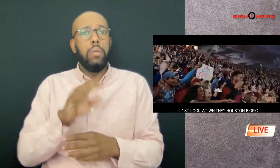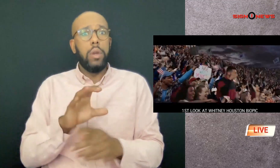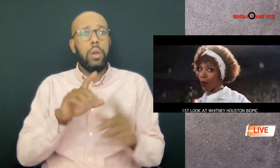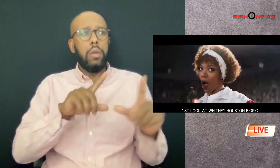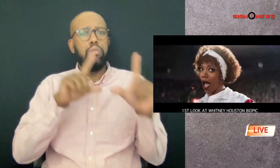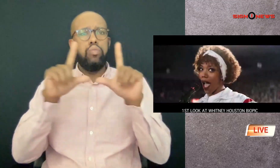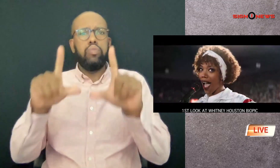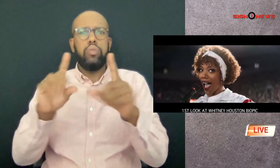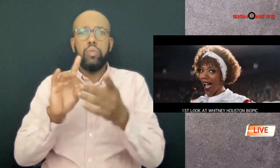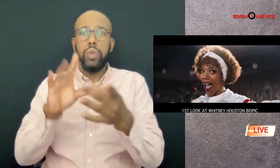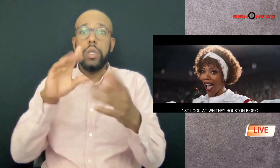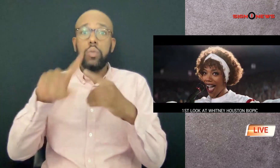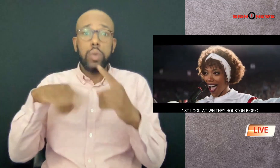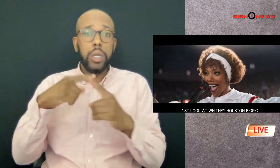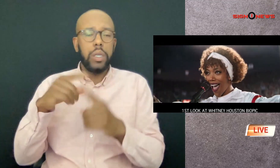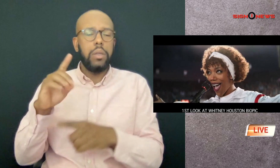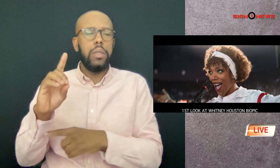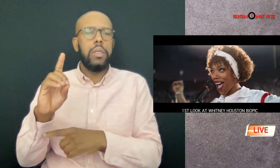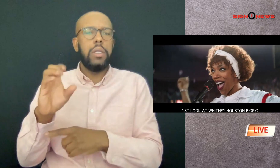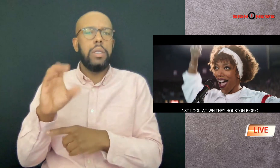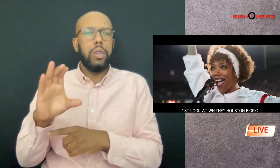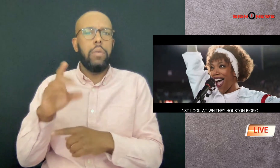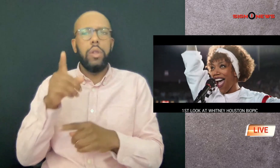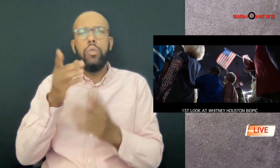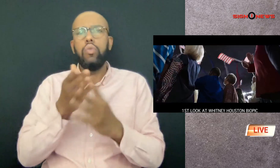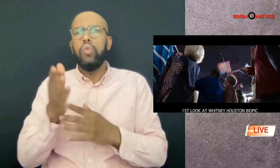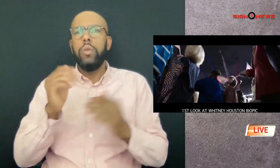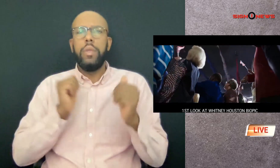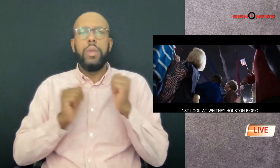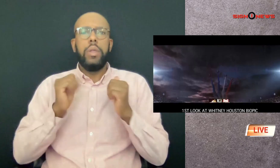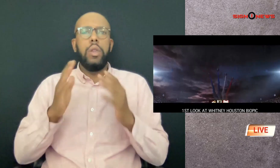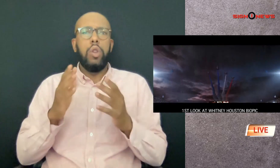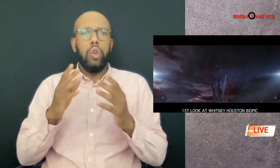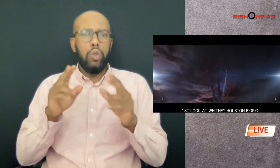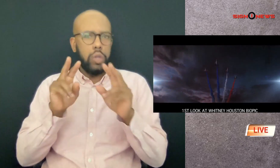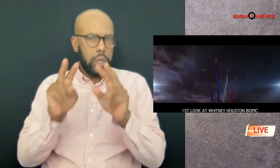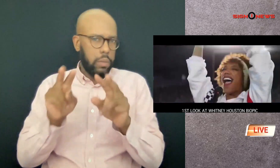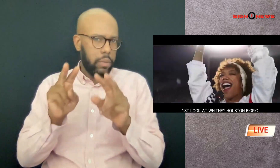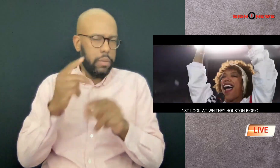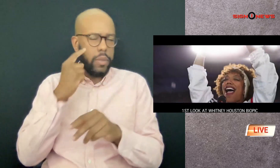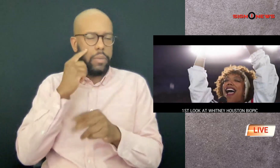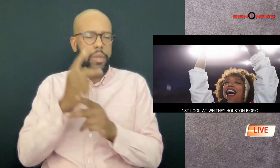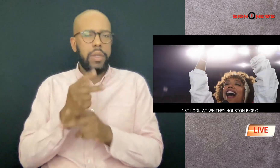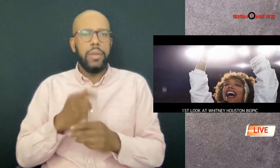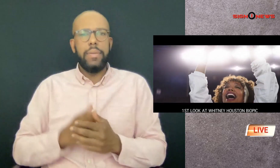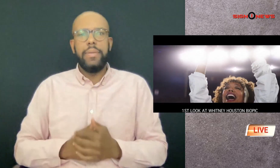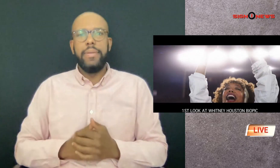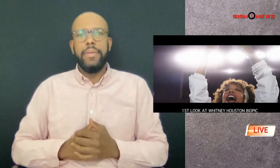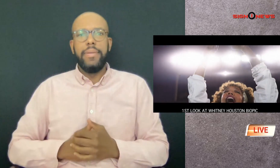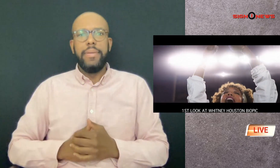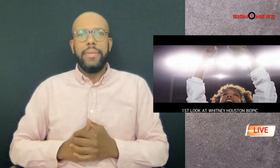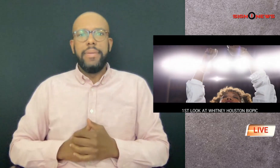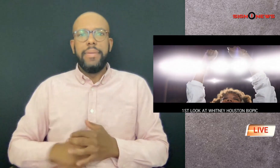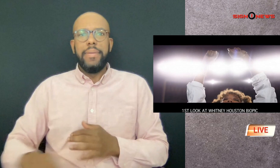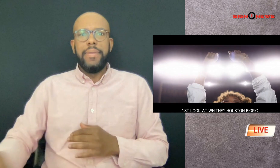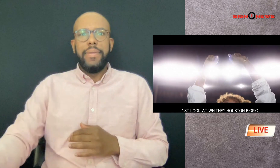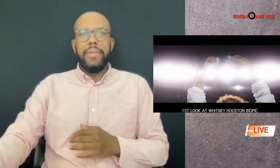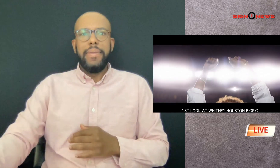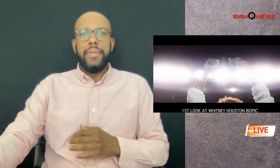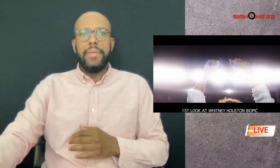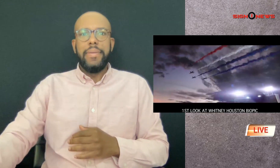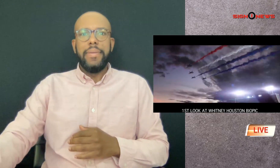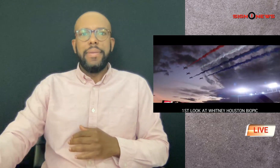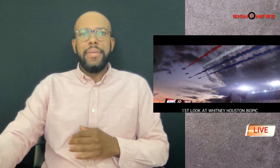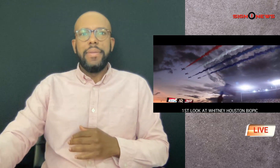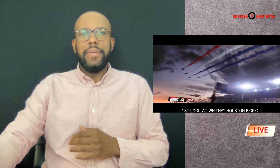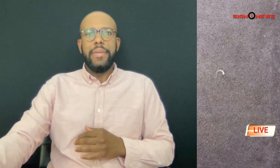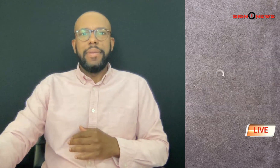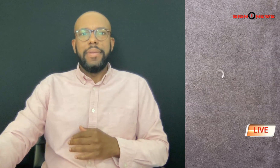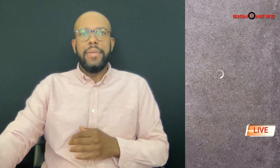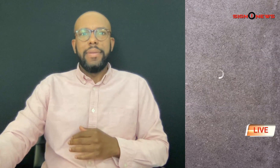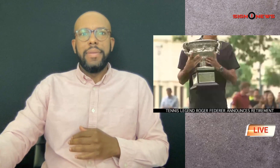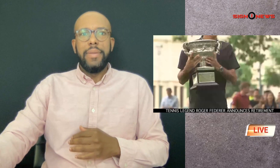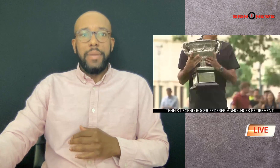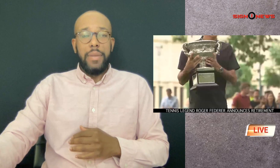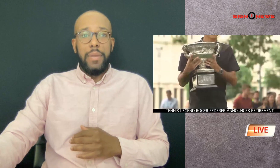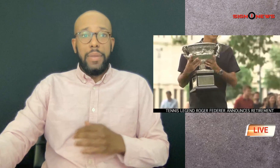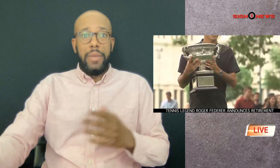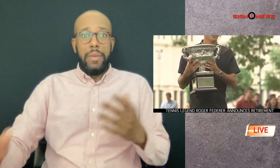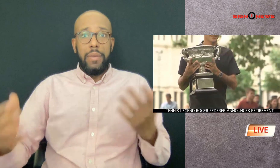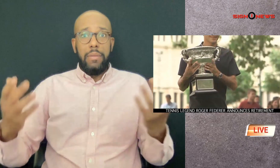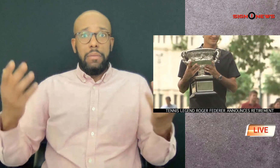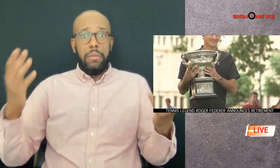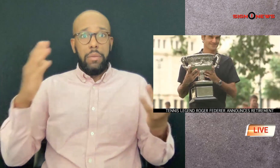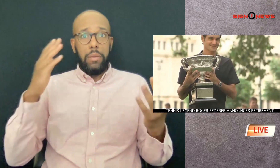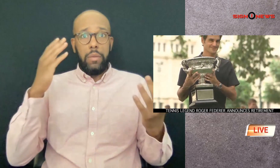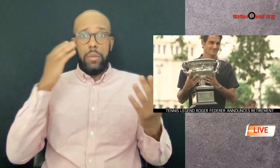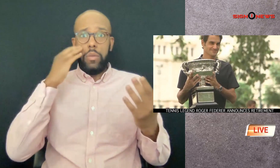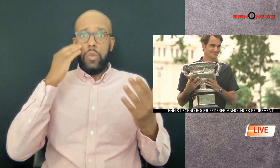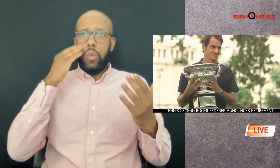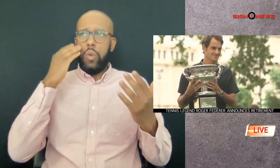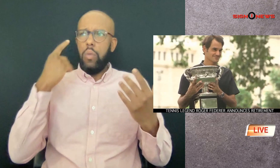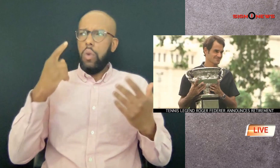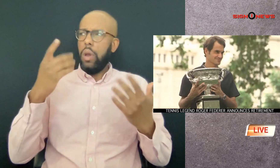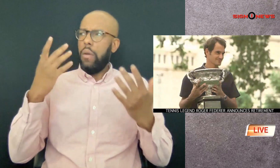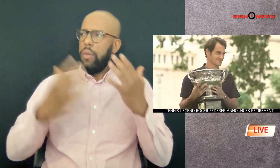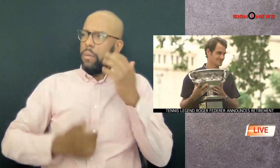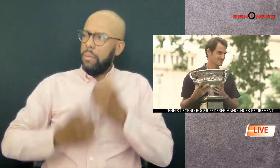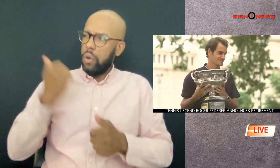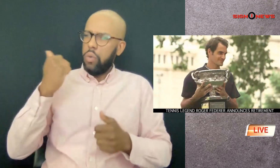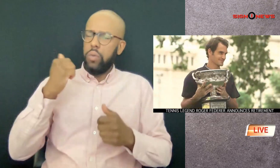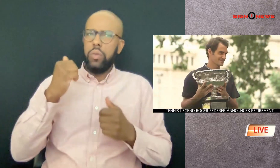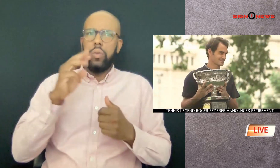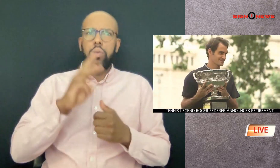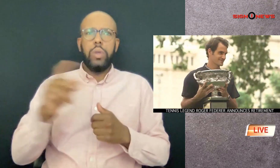the musical biopic is due in theaters December 21